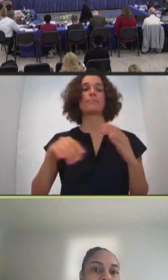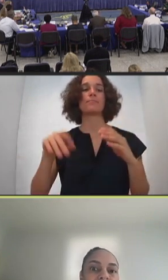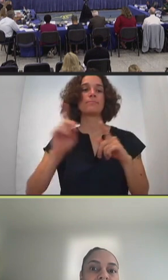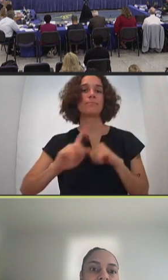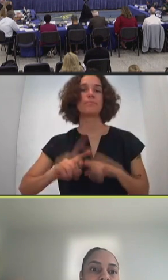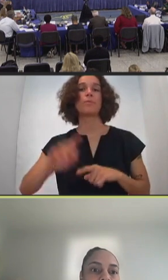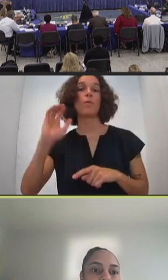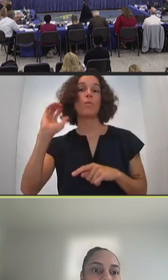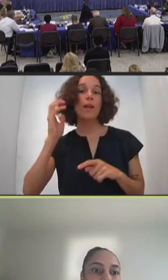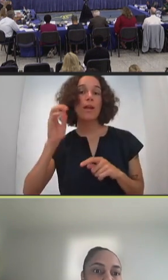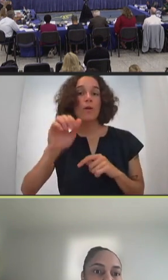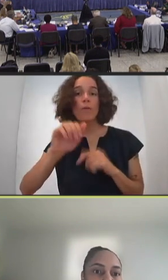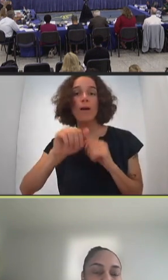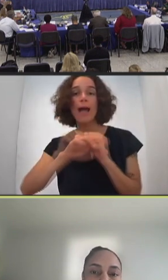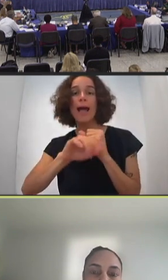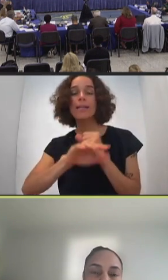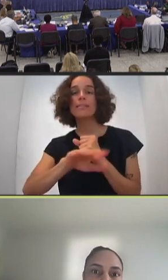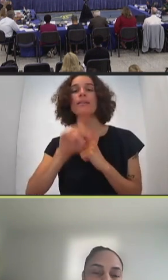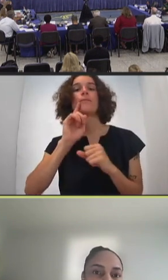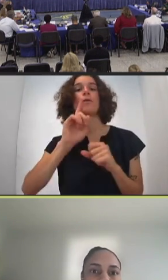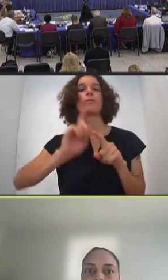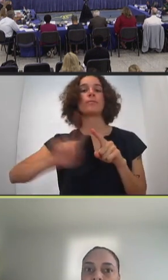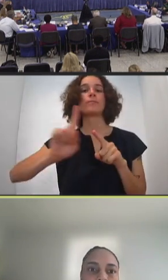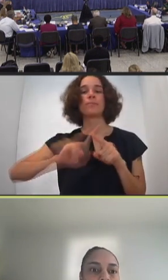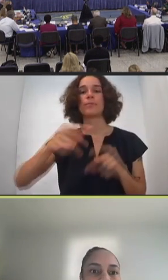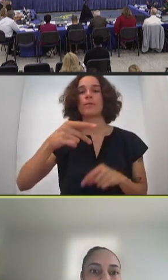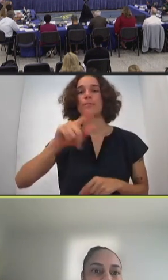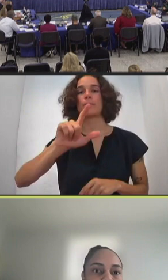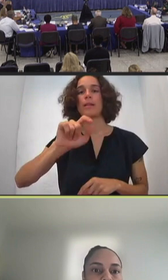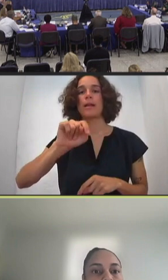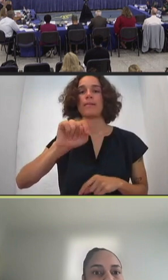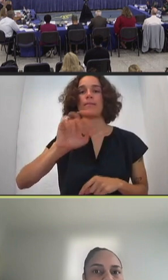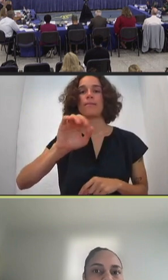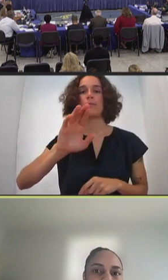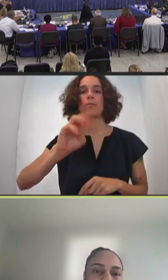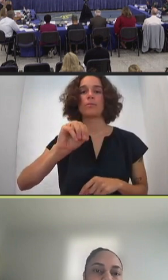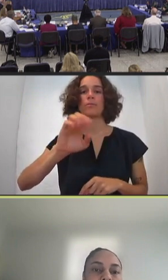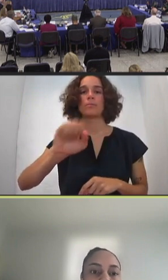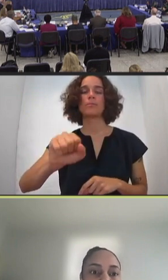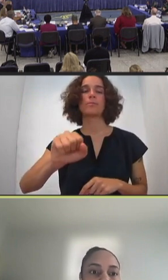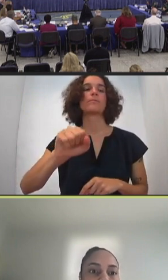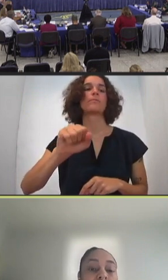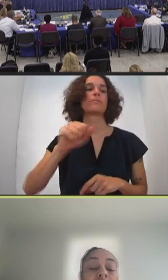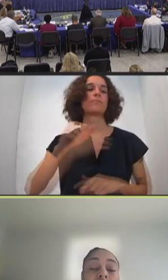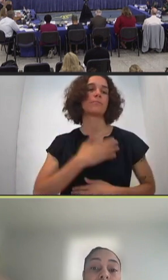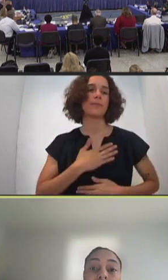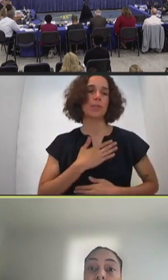And then you can send us a message through the contact to the campaign feature if you